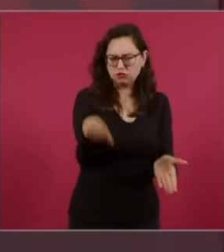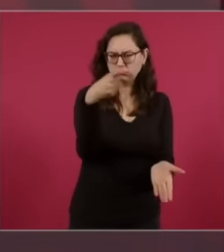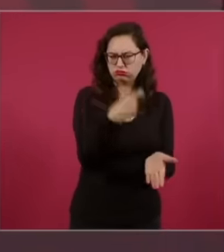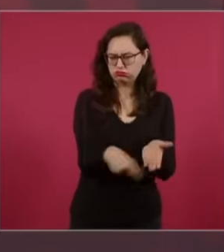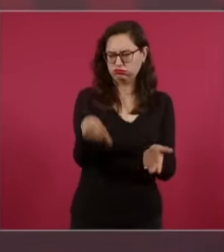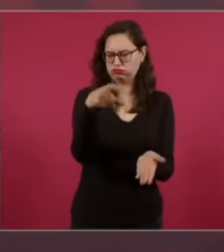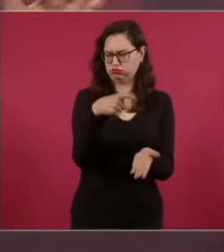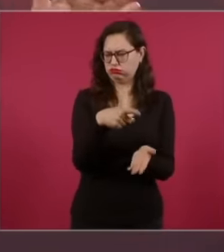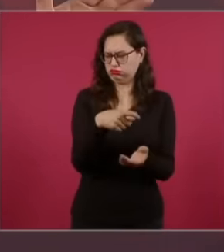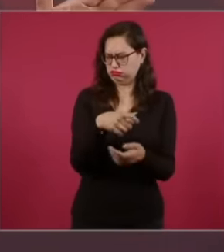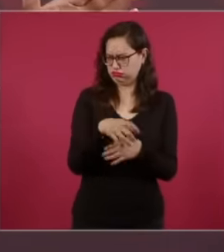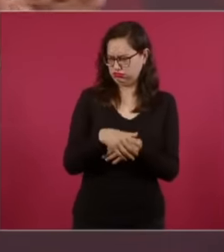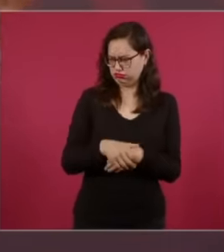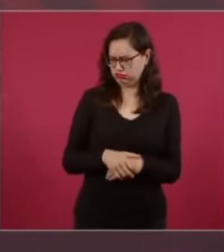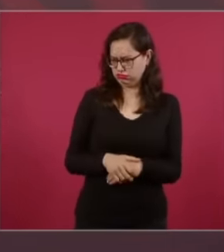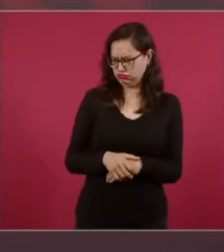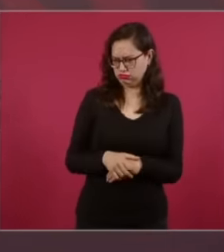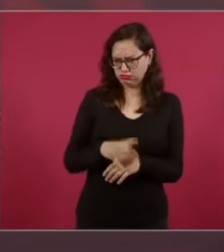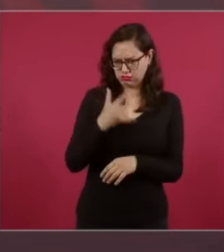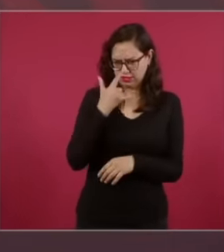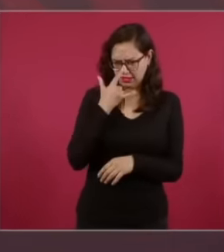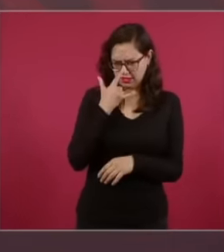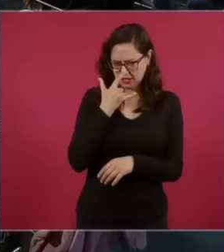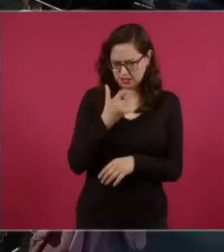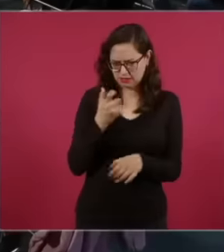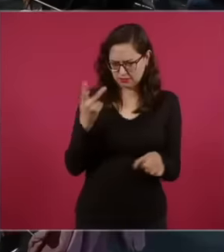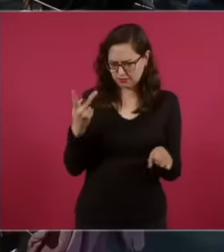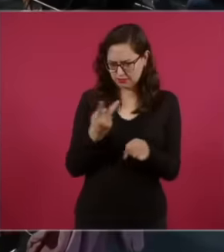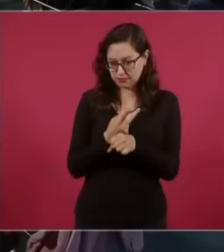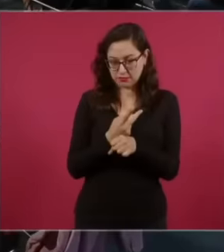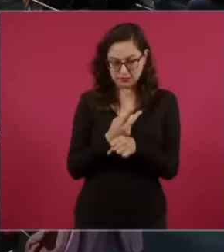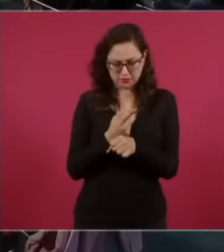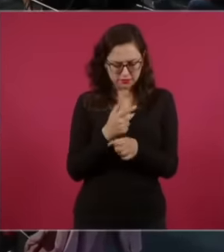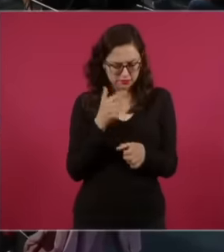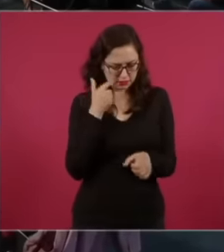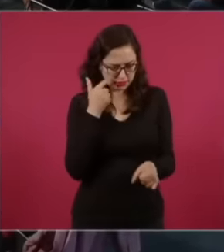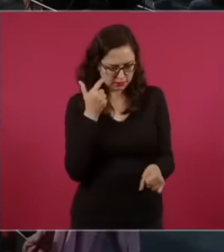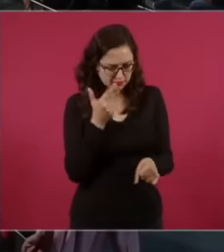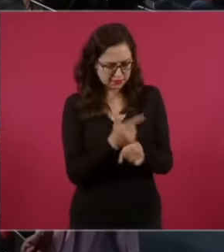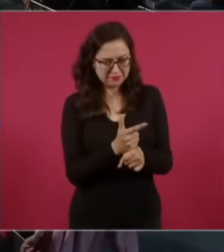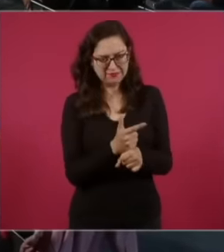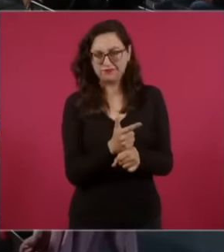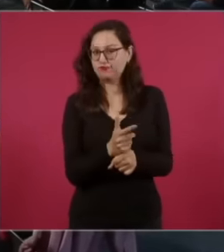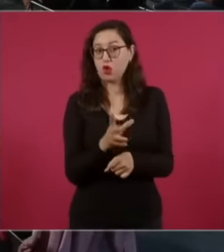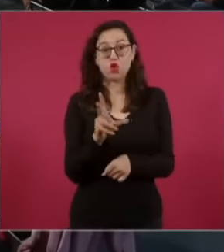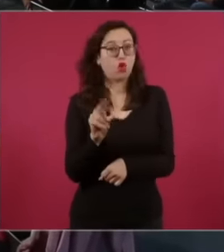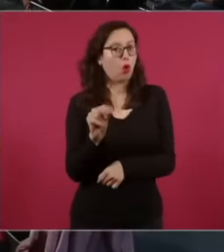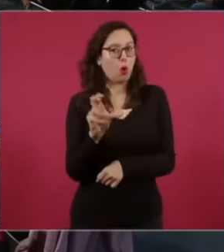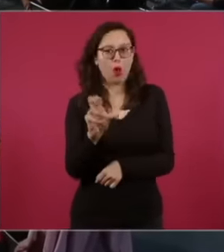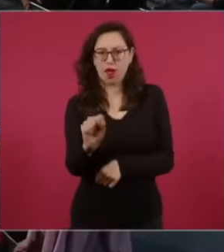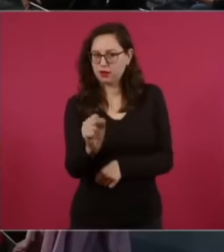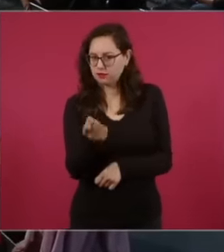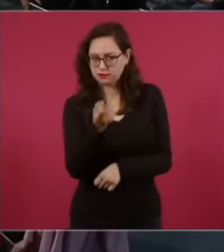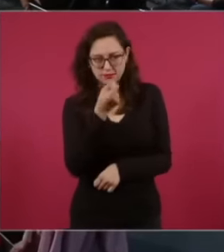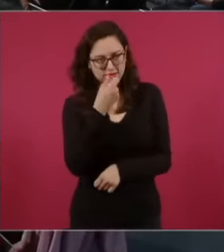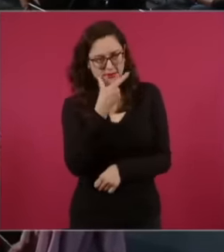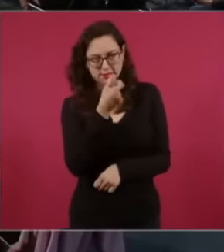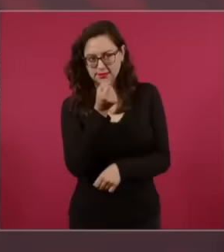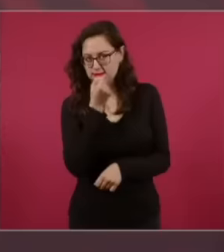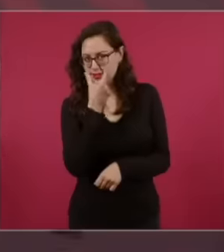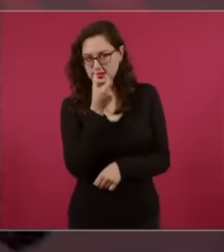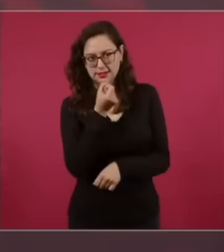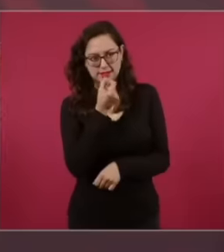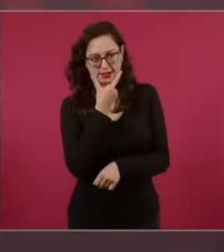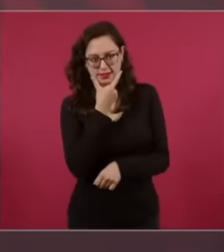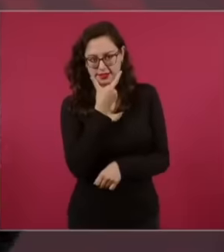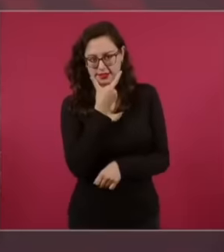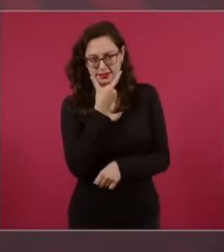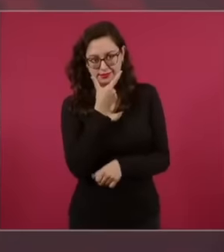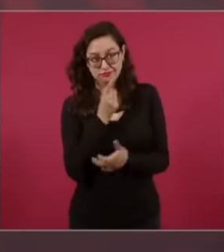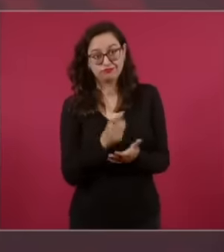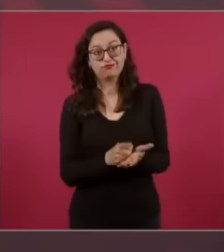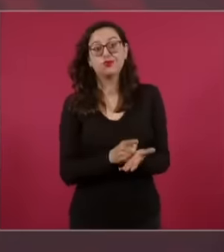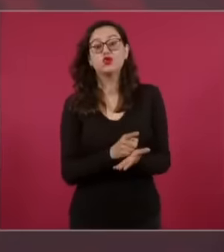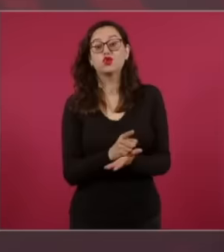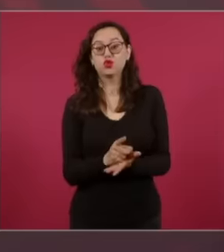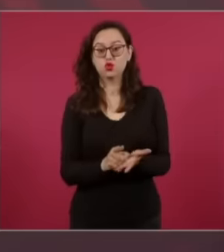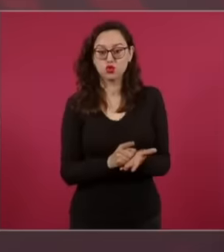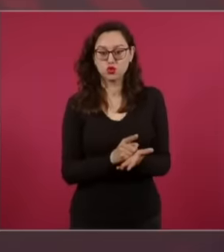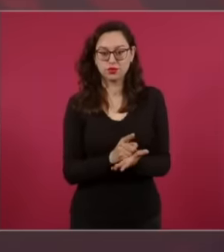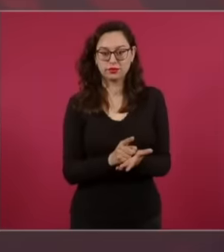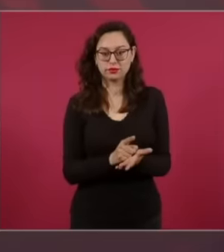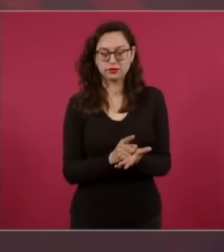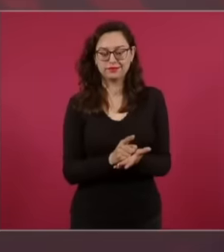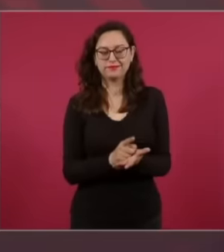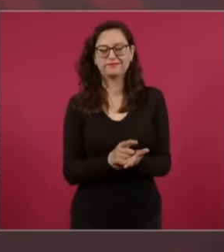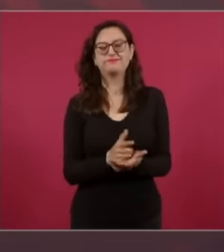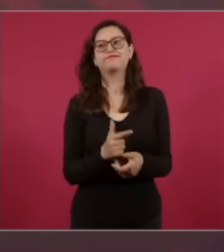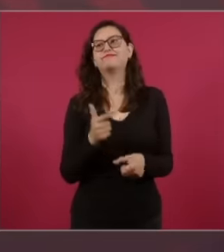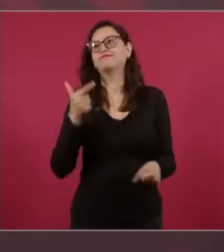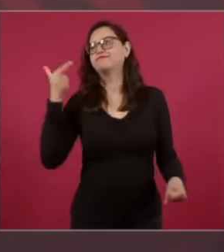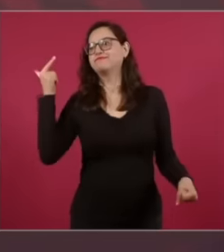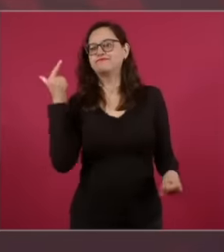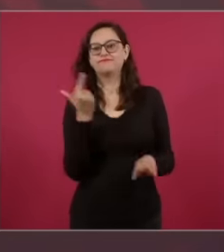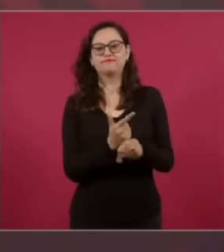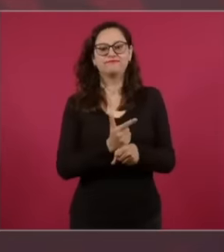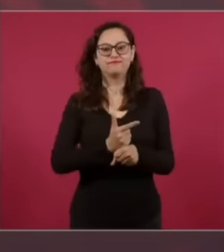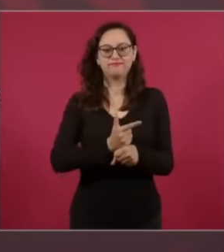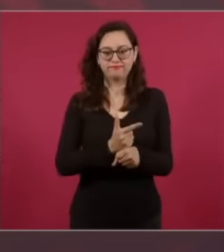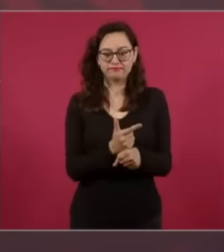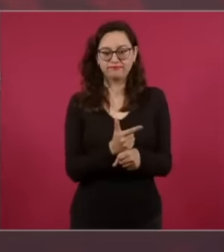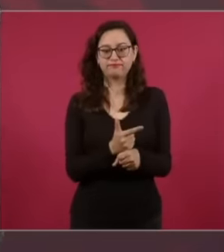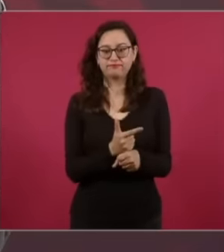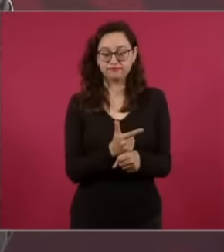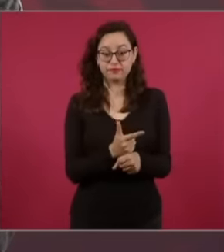there were more pharmacies than normal ones and it was because the sale